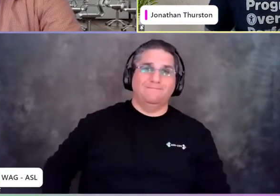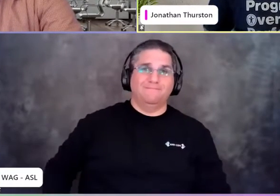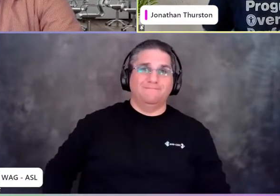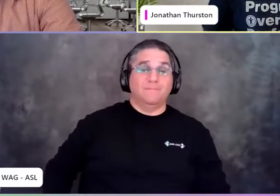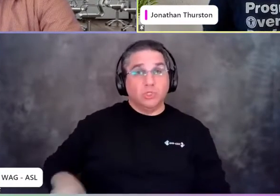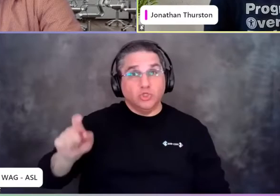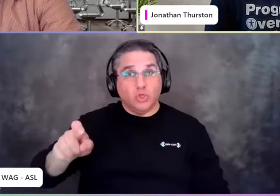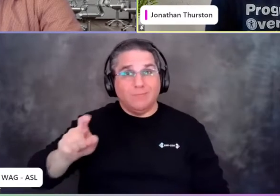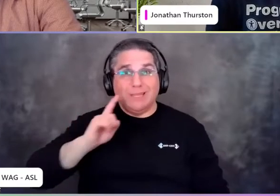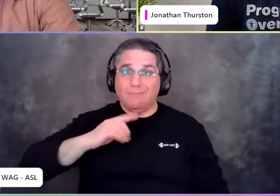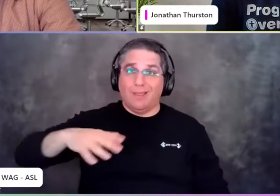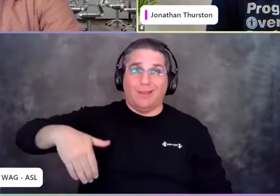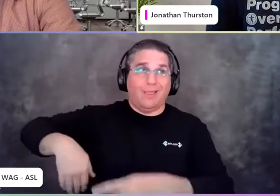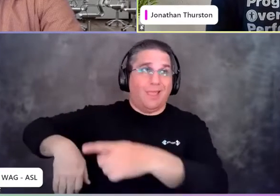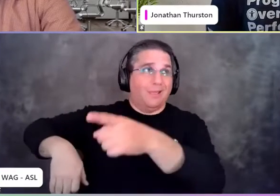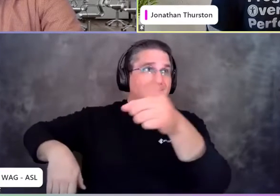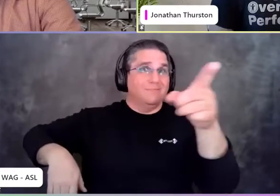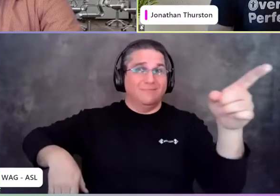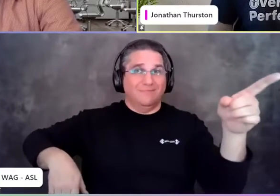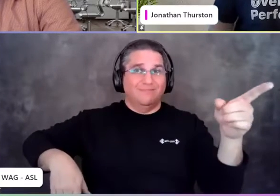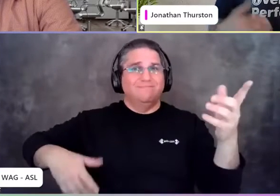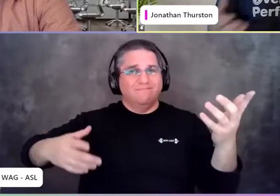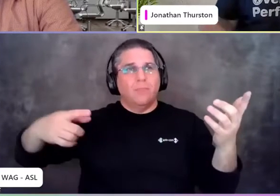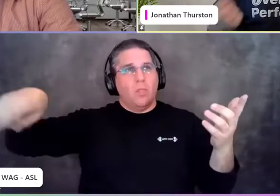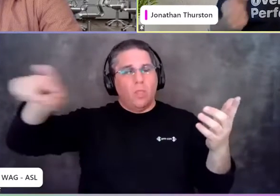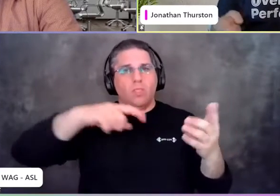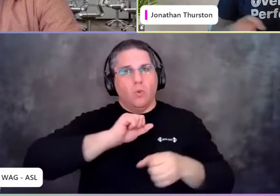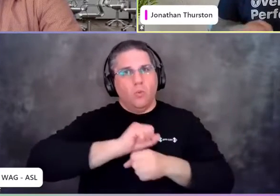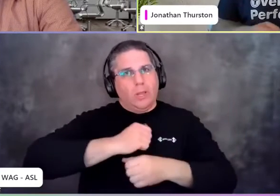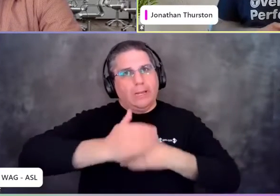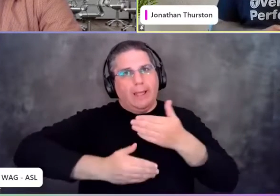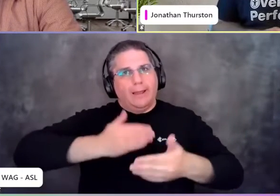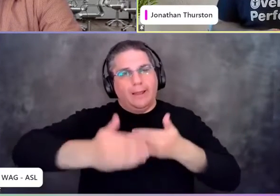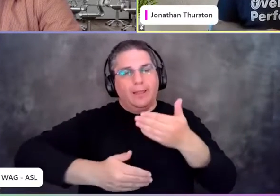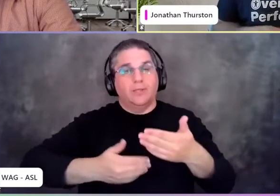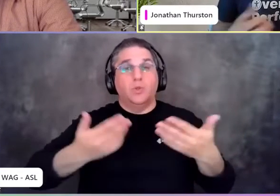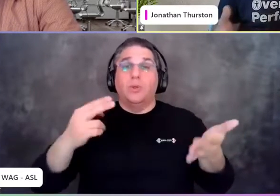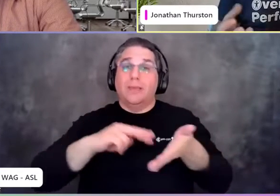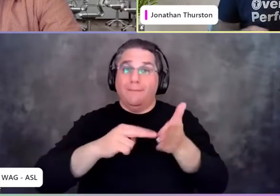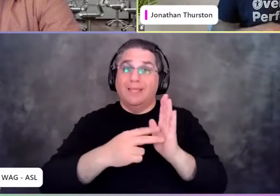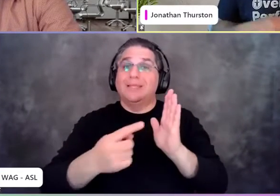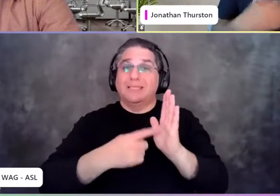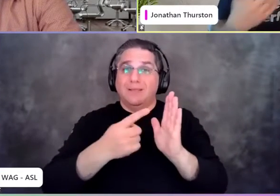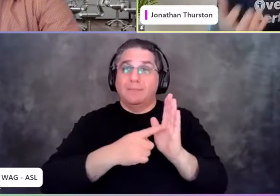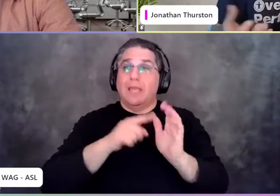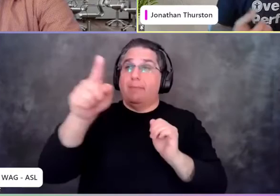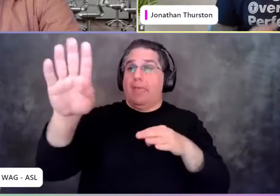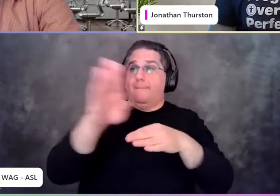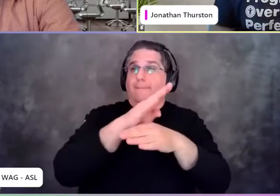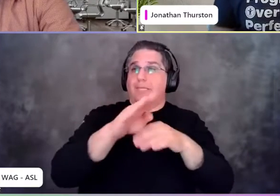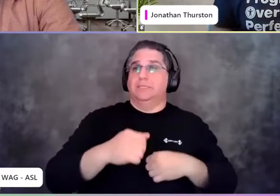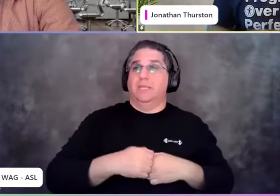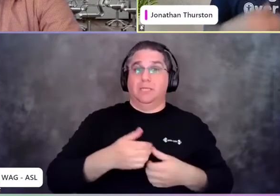interesting sort of discussion, because not every company is accessible, of course., yet. They have to be, but not yet. A journey.